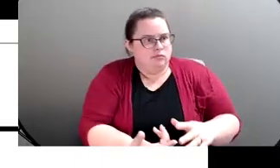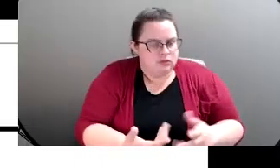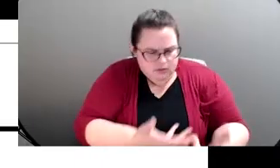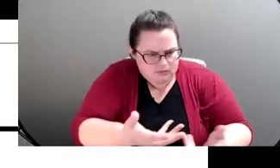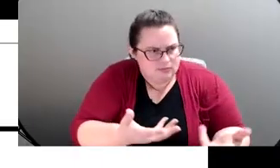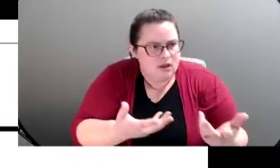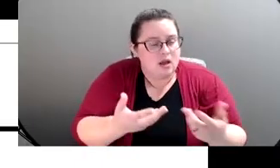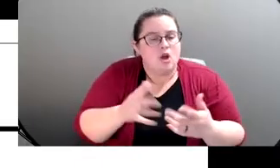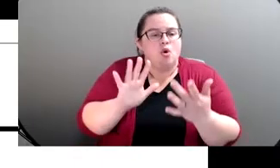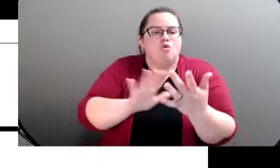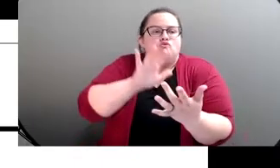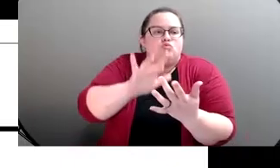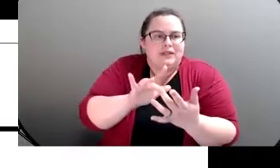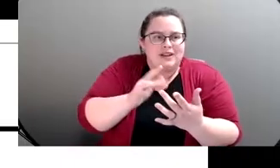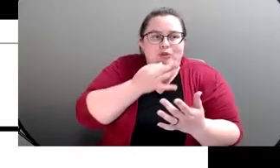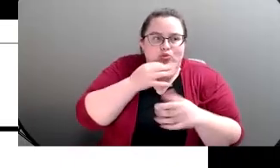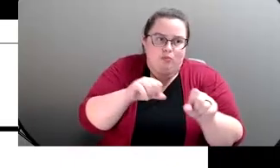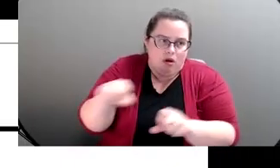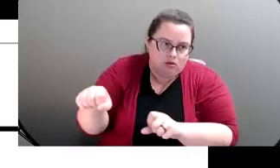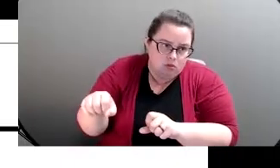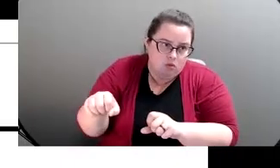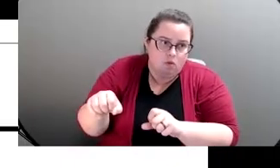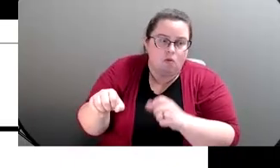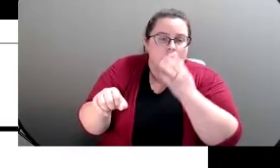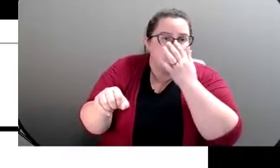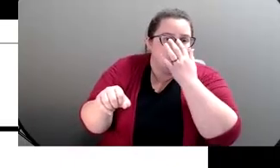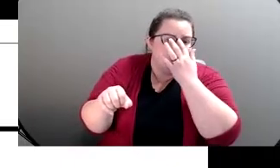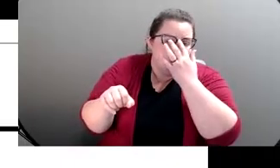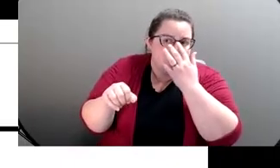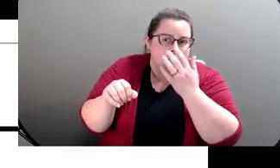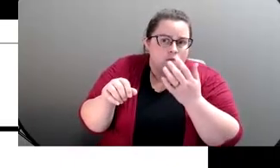as soon as you possibly can is really way to, you know, to do